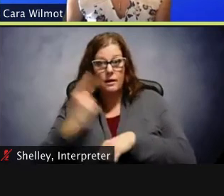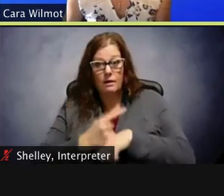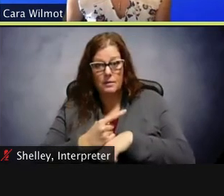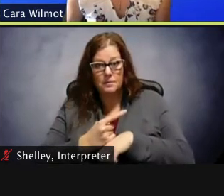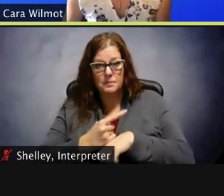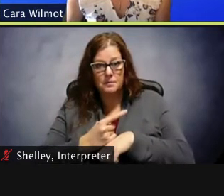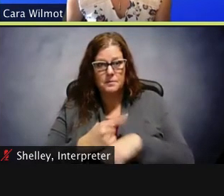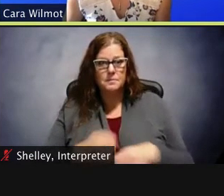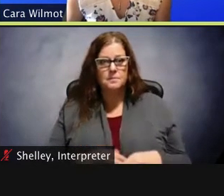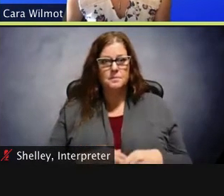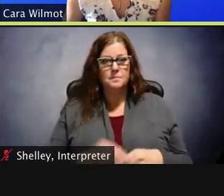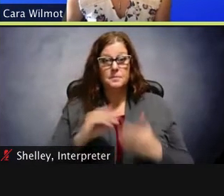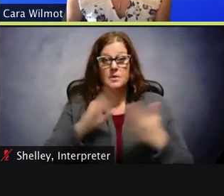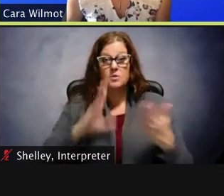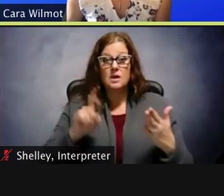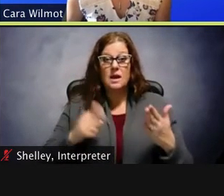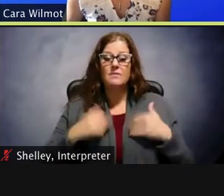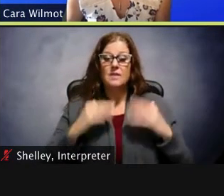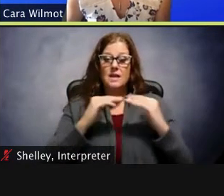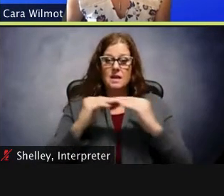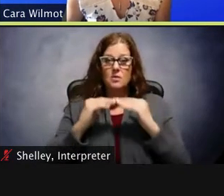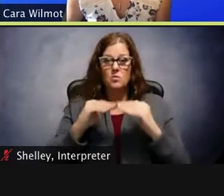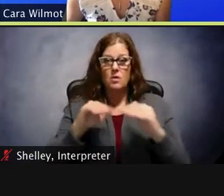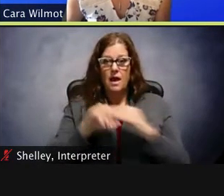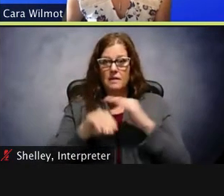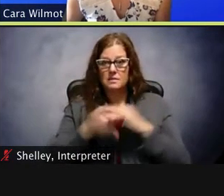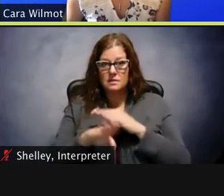The student should have equal access to all communication